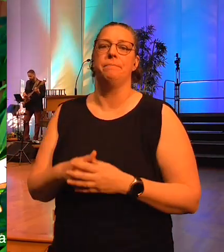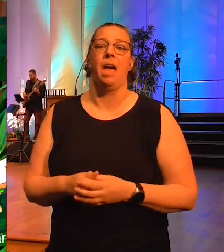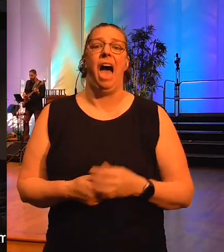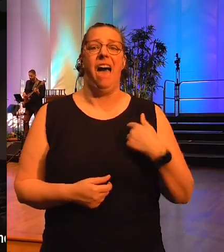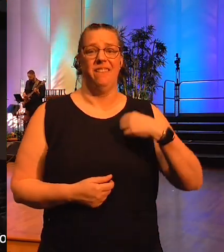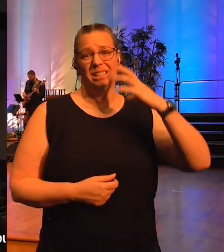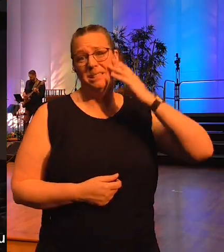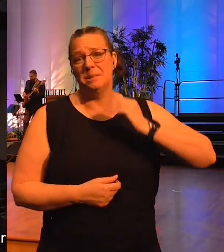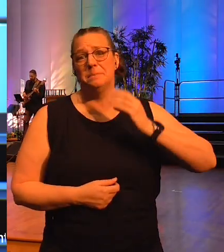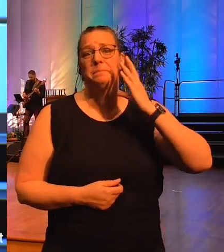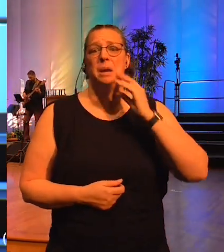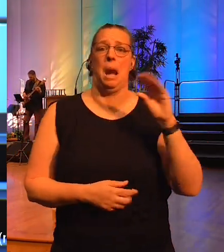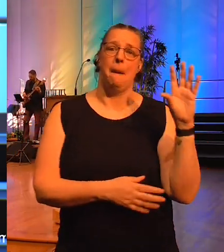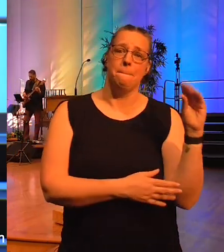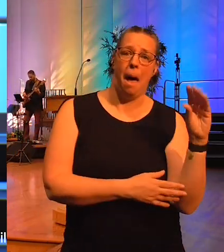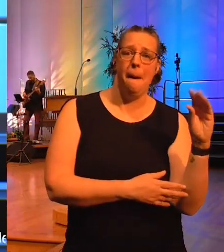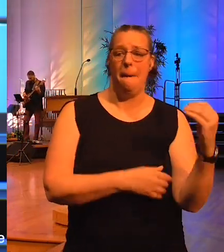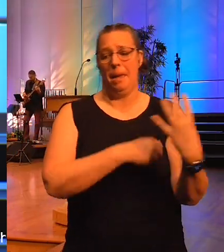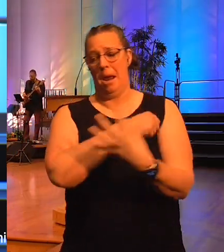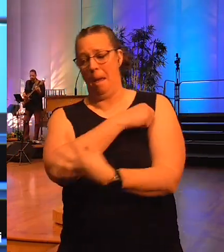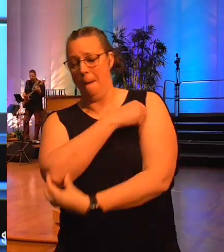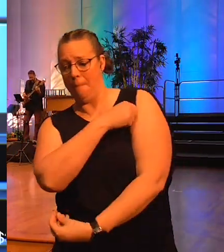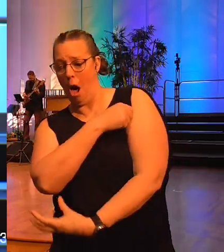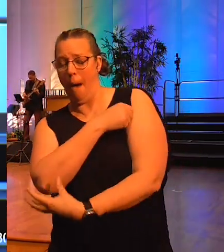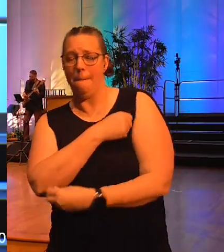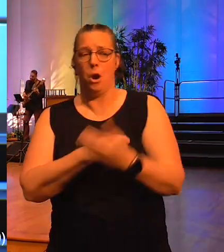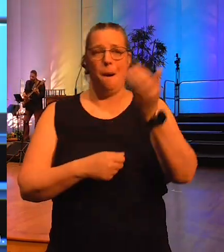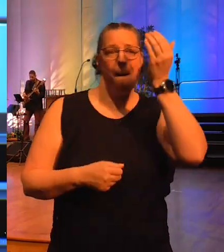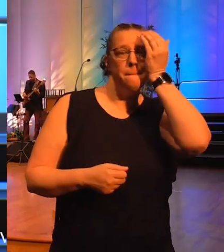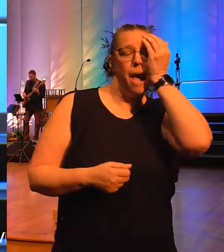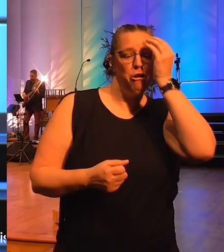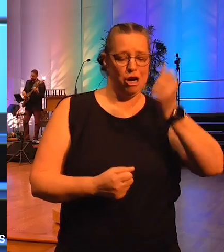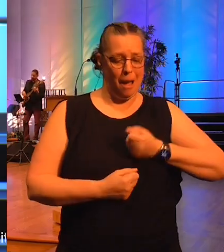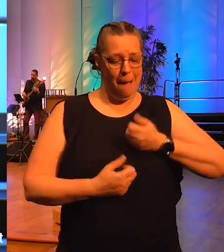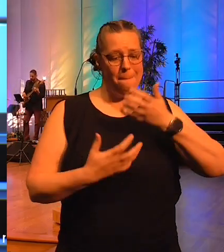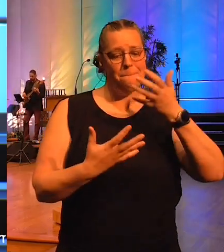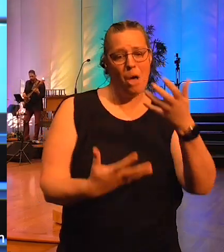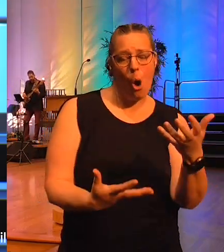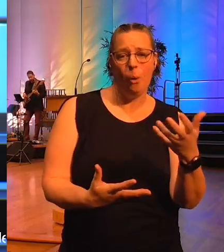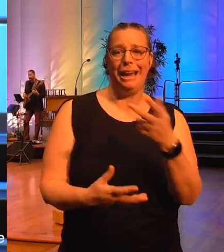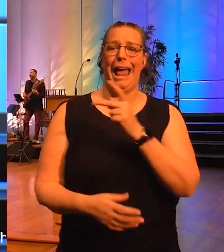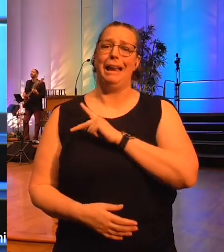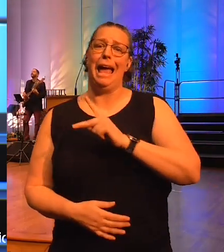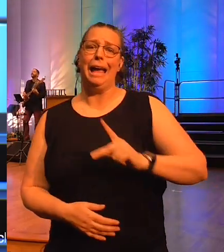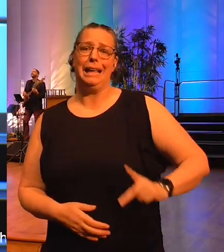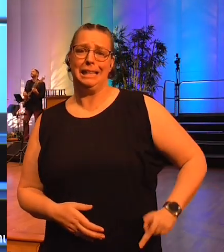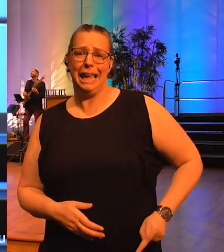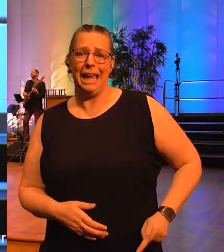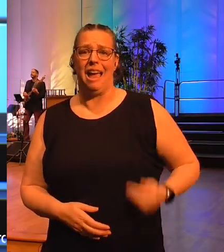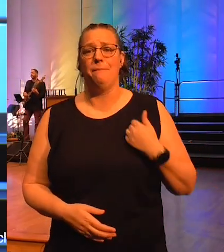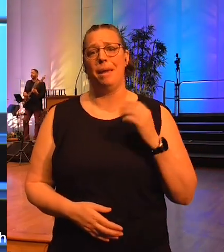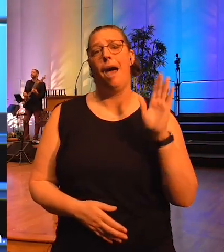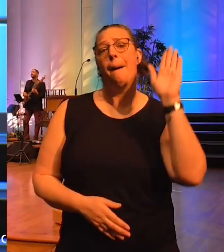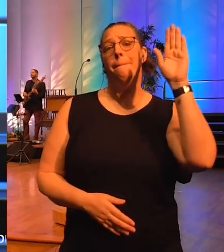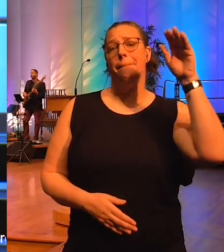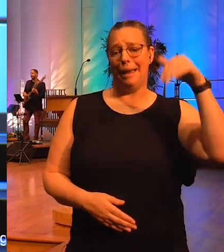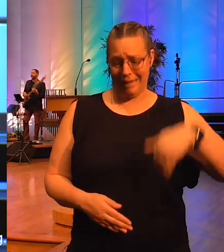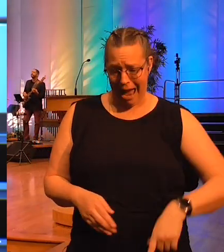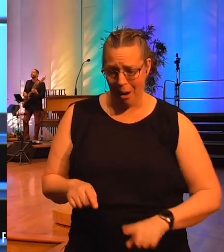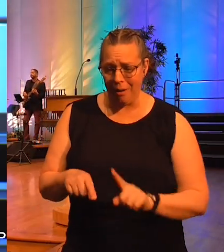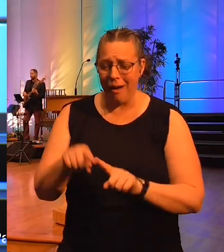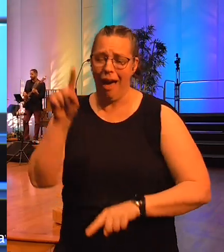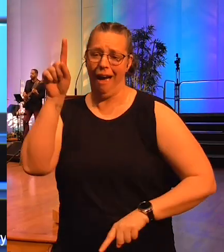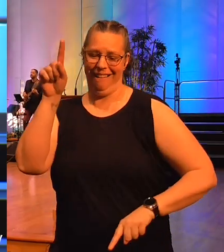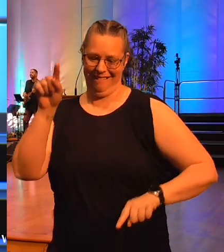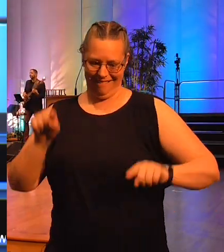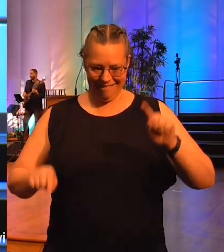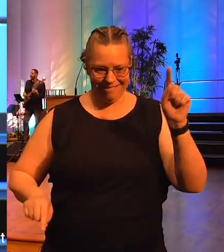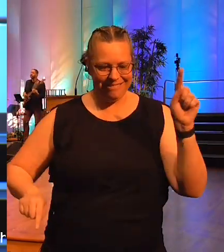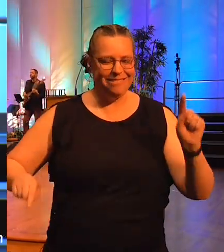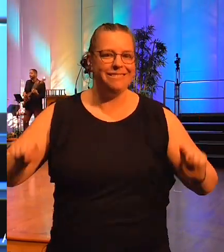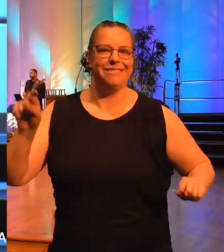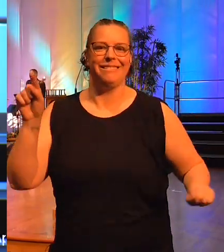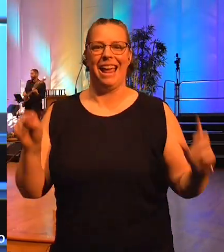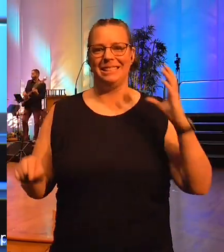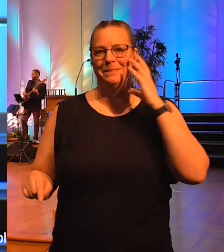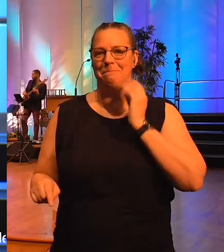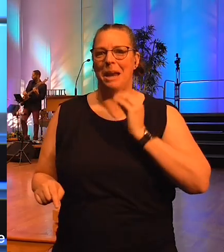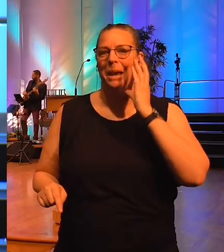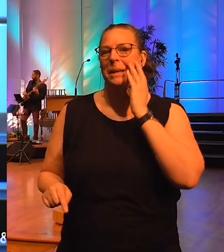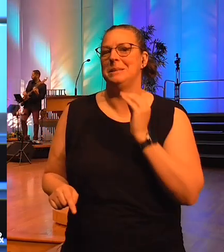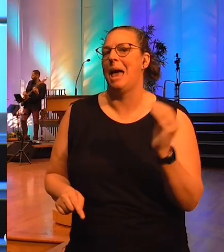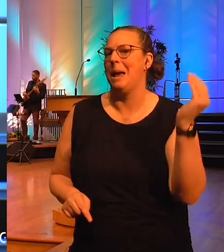a popper a pirate a poet part and a king I've been up and down and over and out but I know one thing